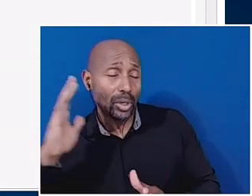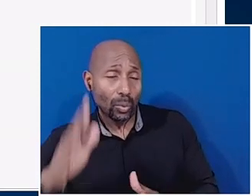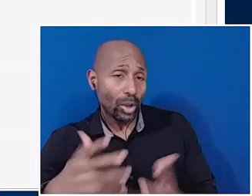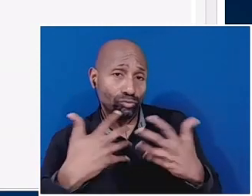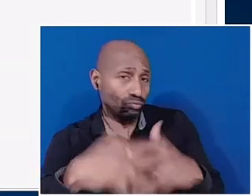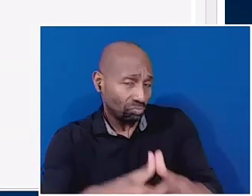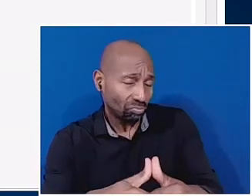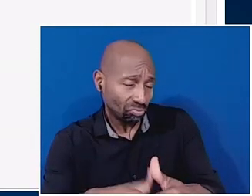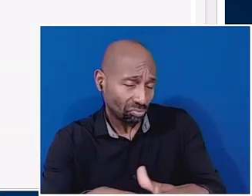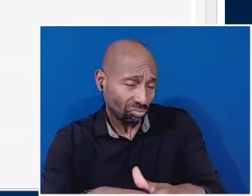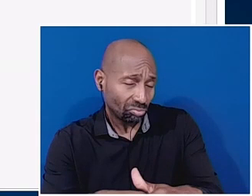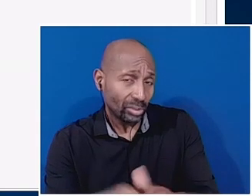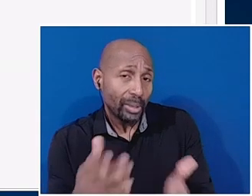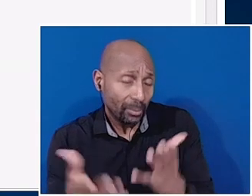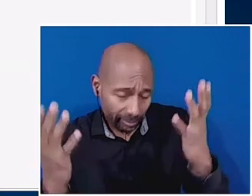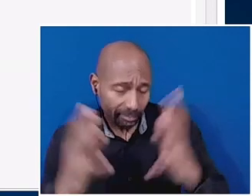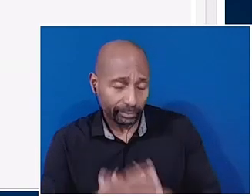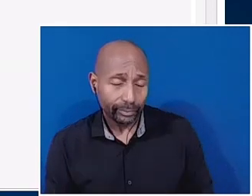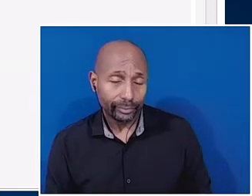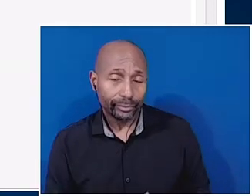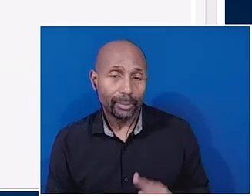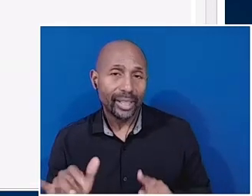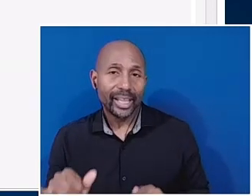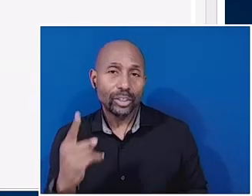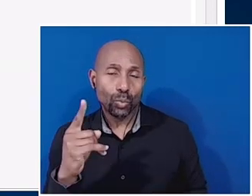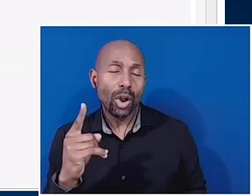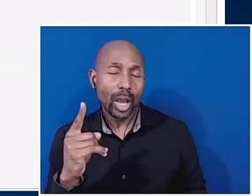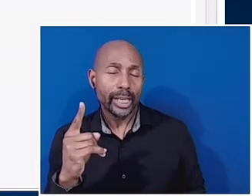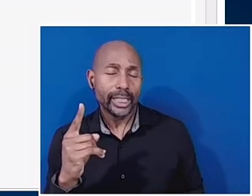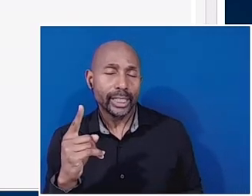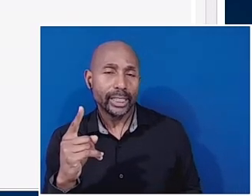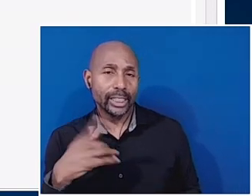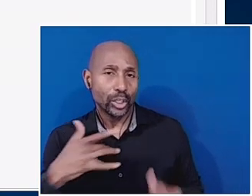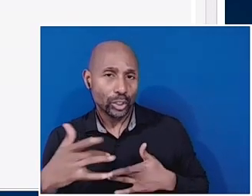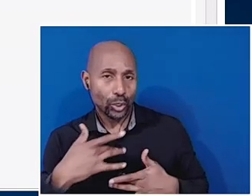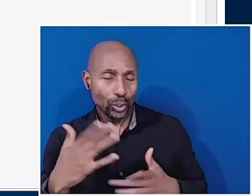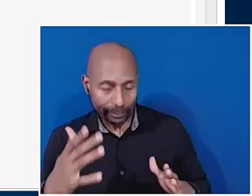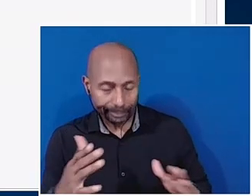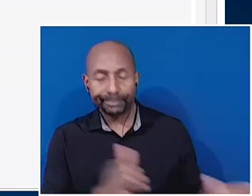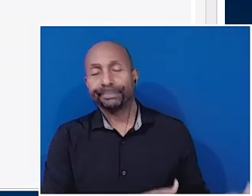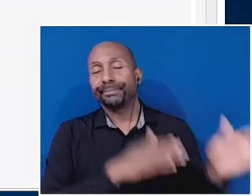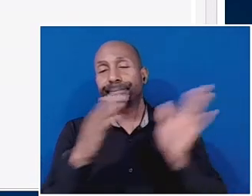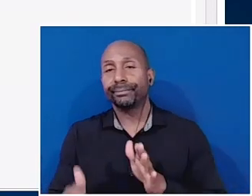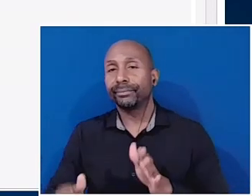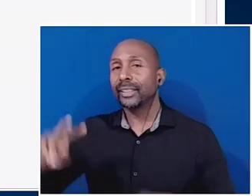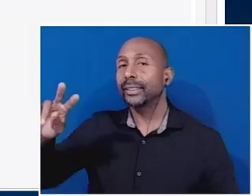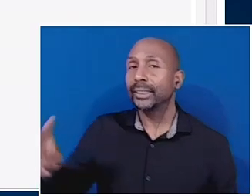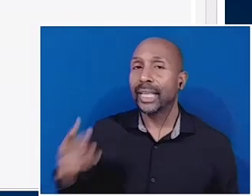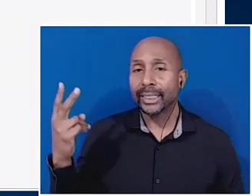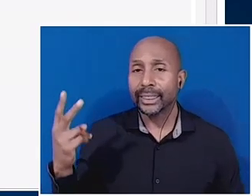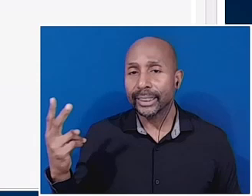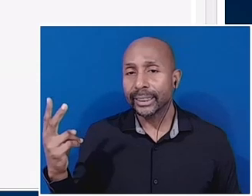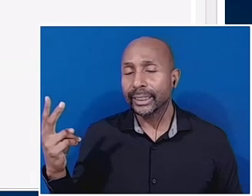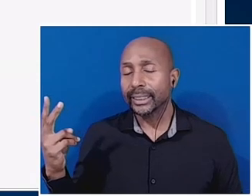reasonableness. That's just one concern. The other concern I have is what happens